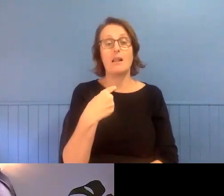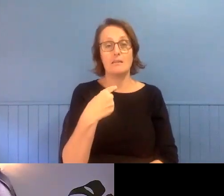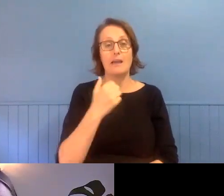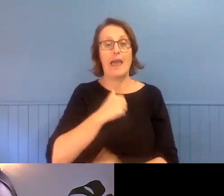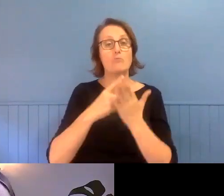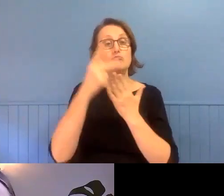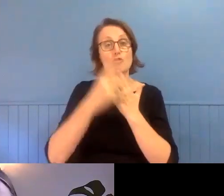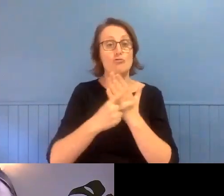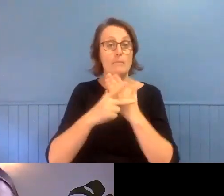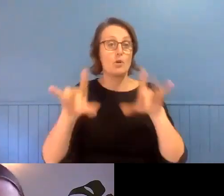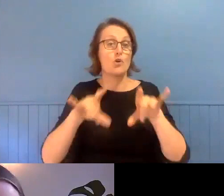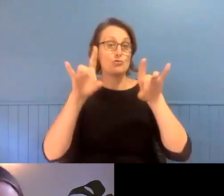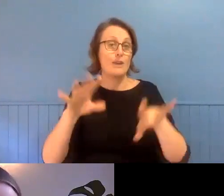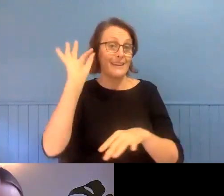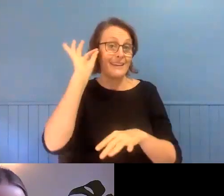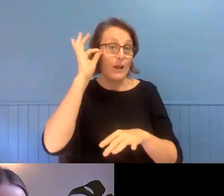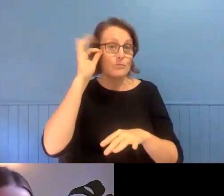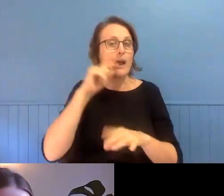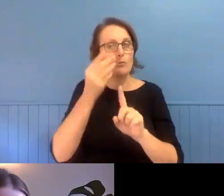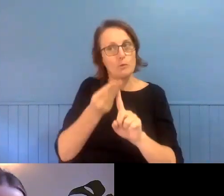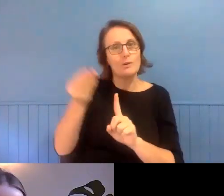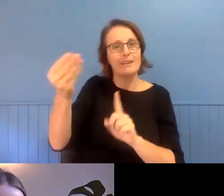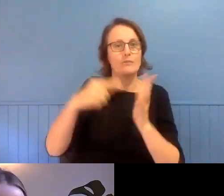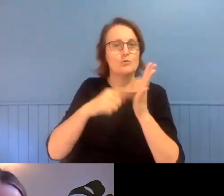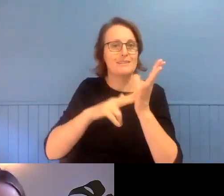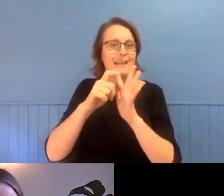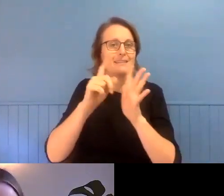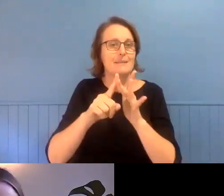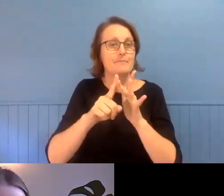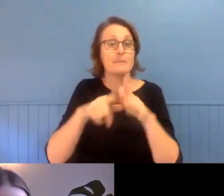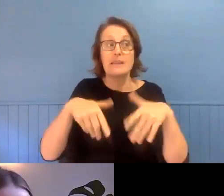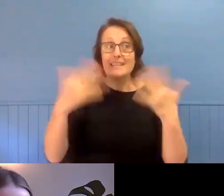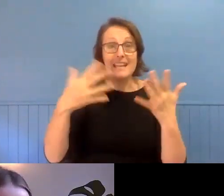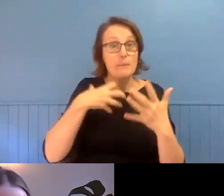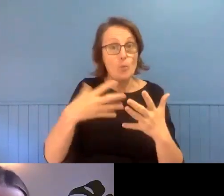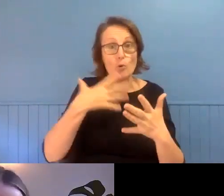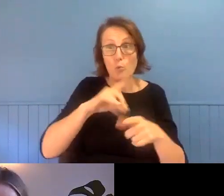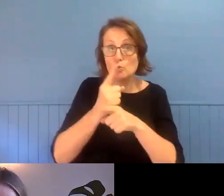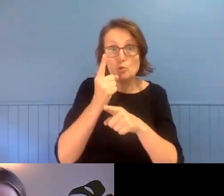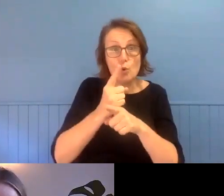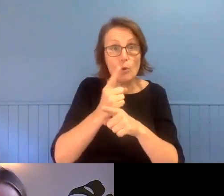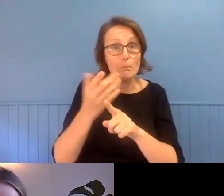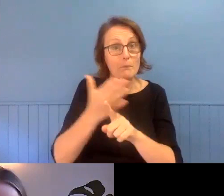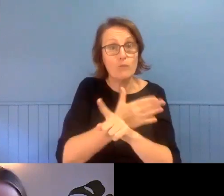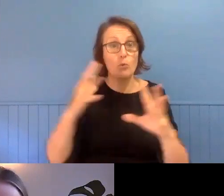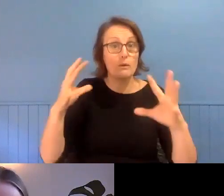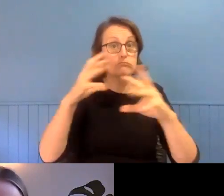pass it on to Tandi. Anything else you wanted to cover before we wrap up with the last few slides? TANDI PALMER WILLIAMS: I want to